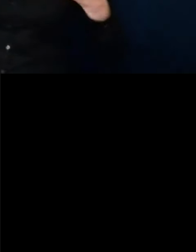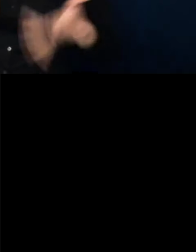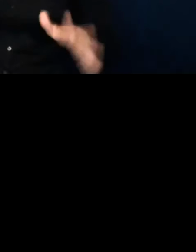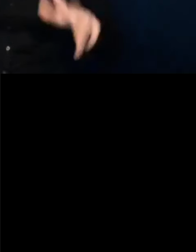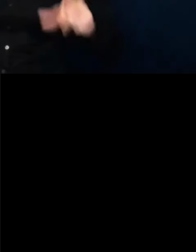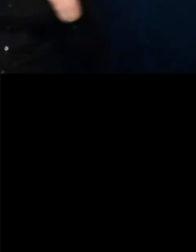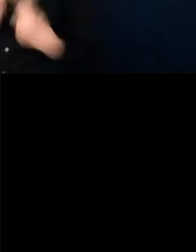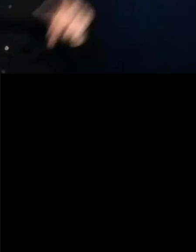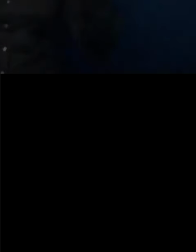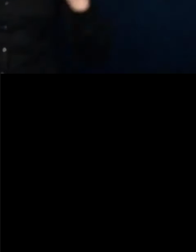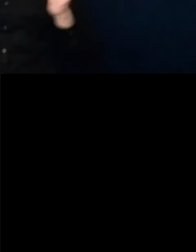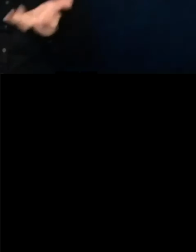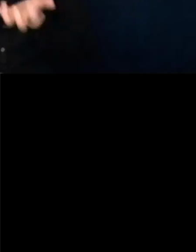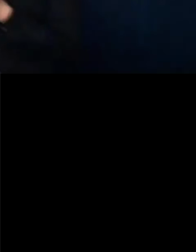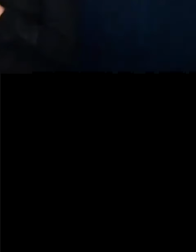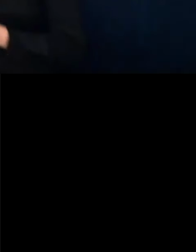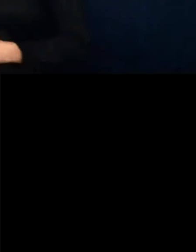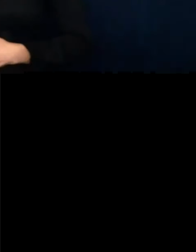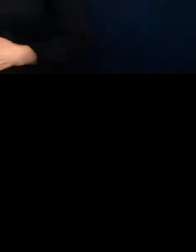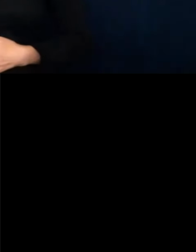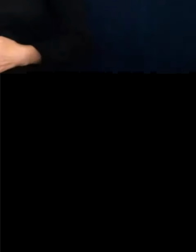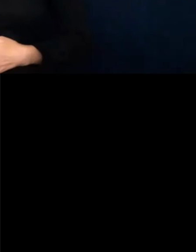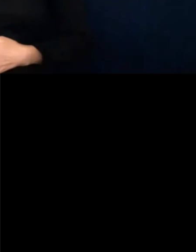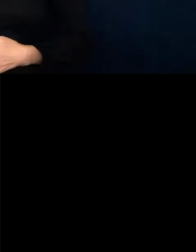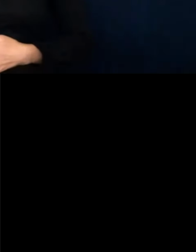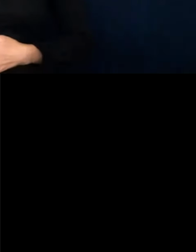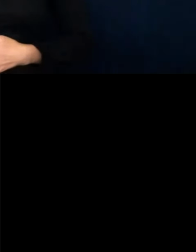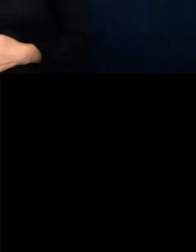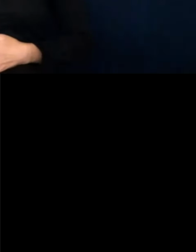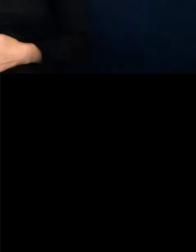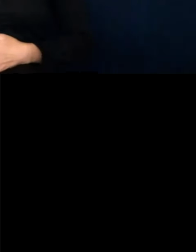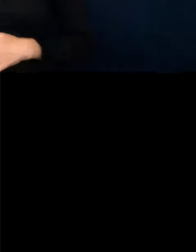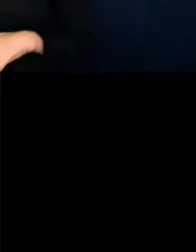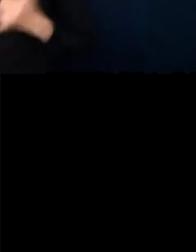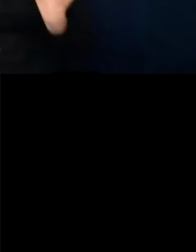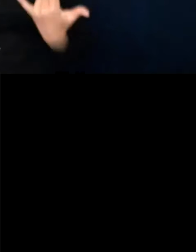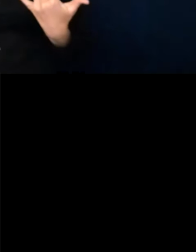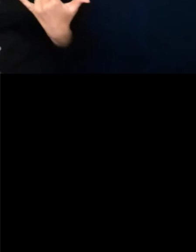we know that that's gonna feel a little weird, and a little, like, "I don't like this."